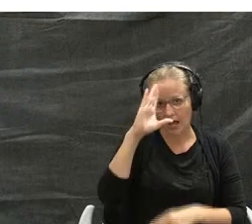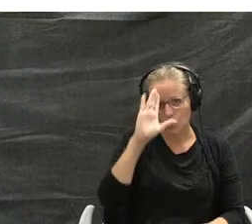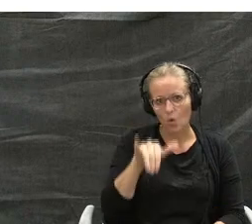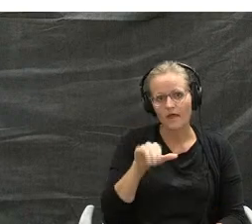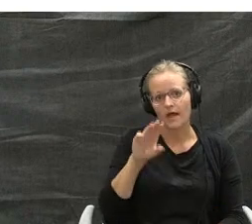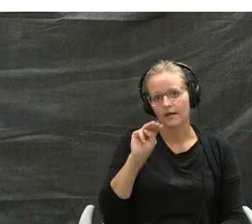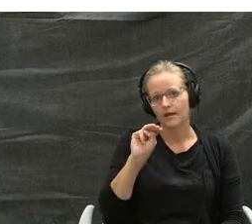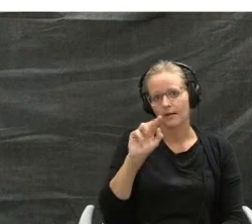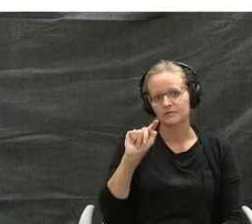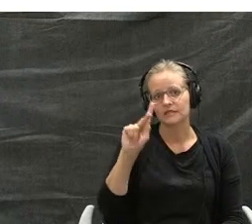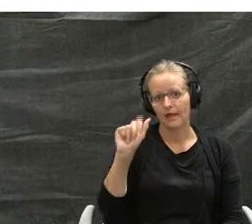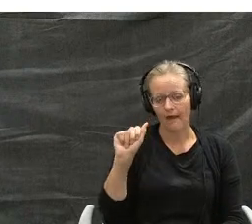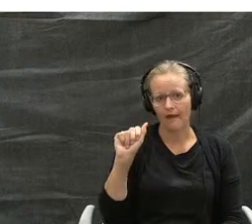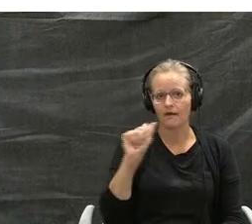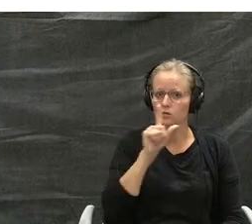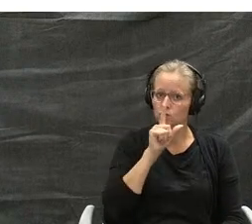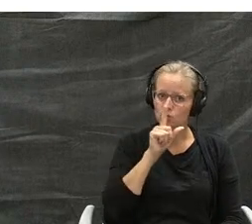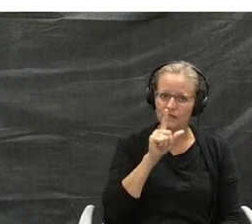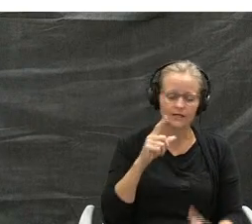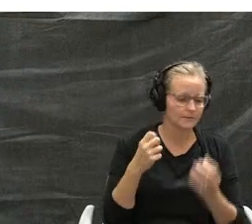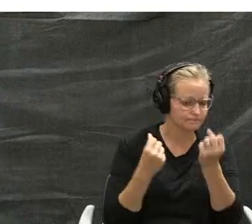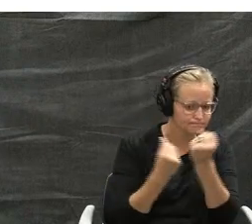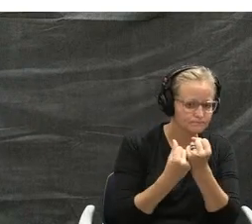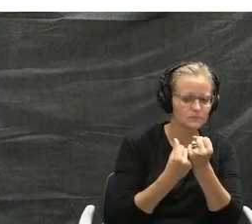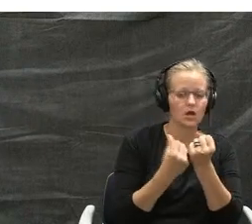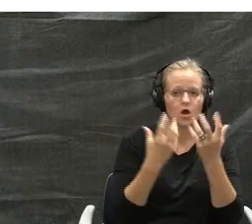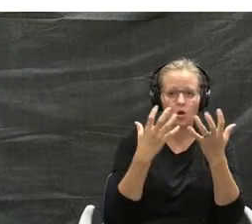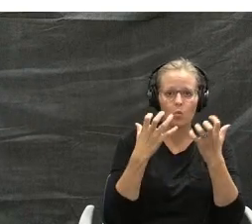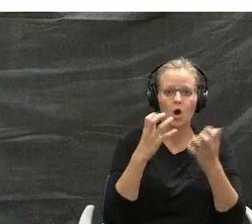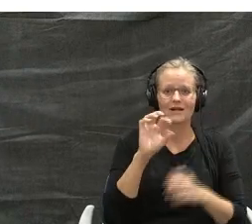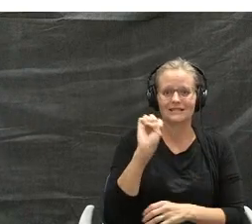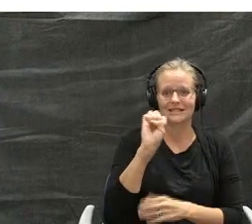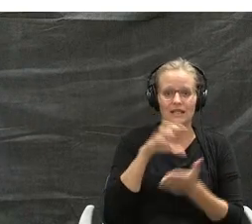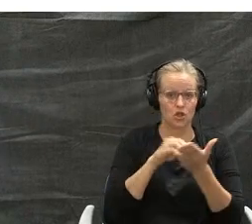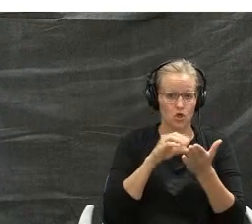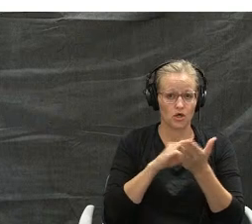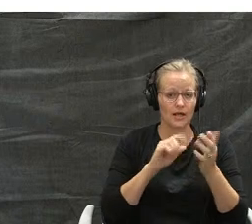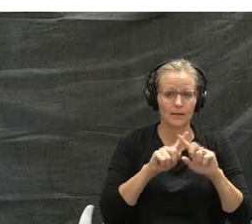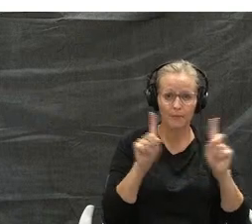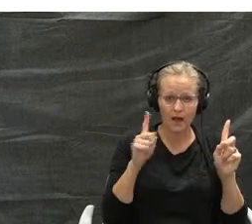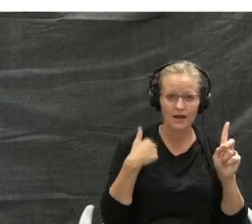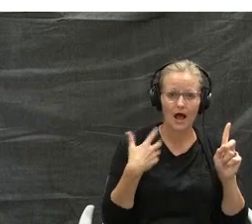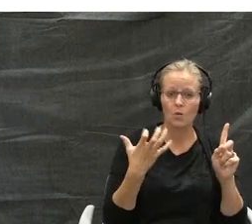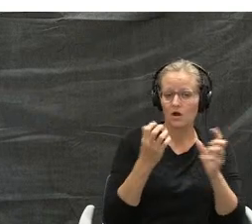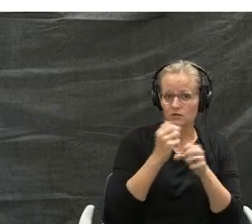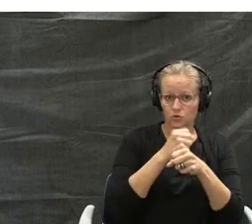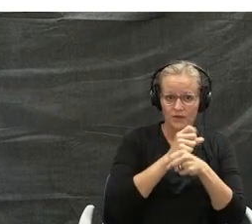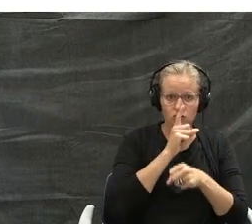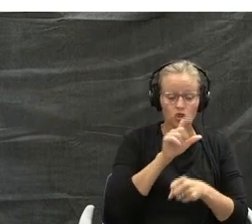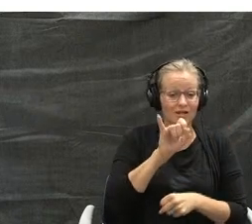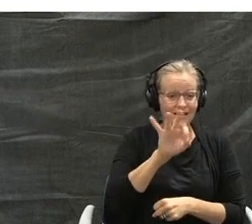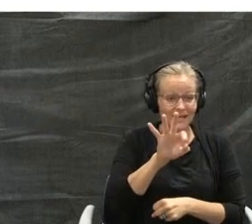elearning track for those families who opt for this route. But I want to make sure that the E learning that is provided to